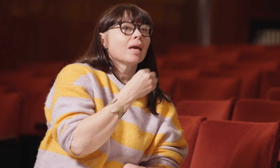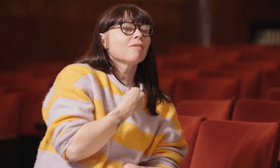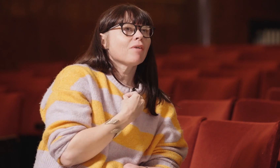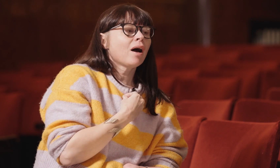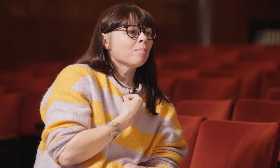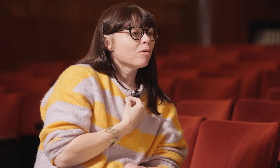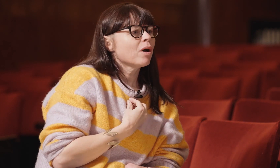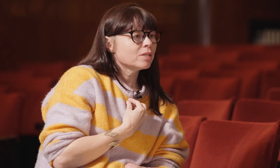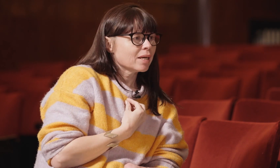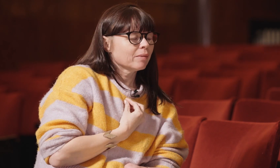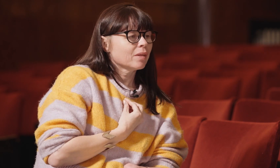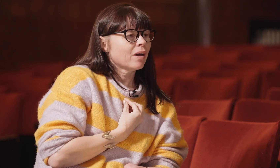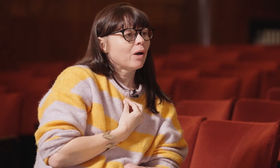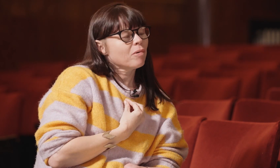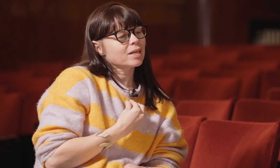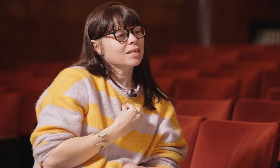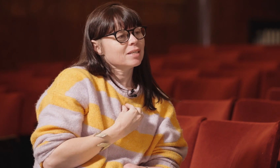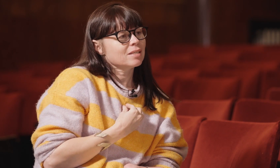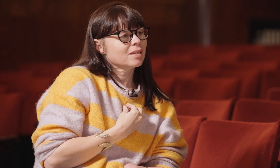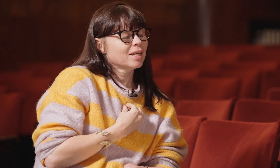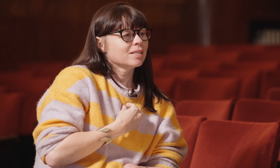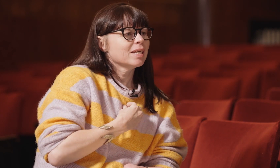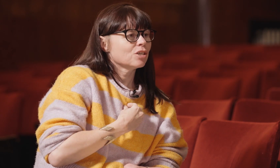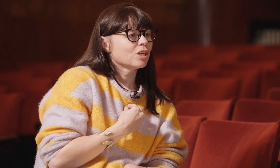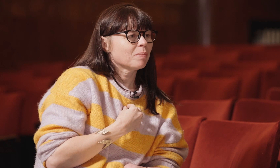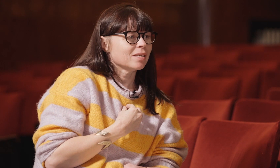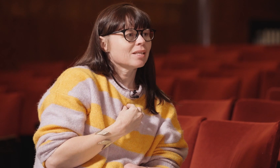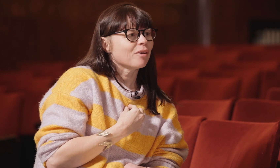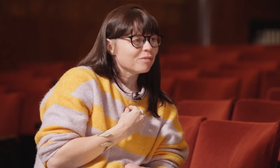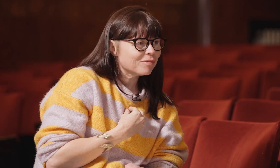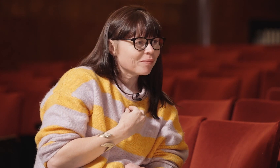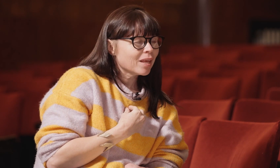If I am proposing that our practice is leadership itself,